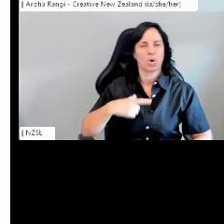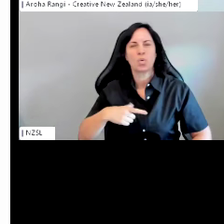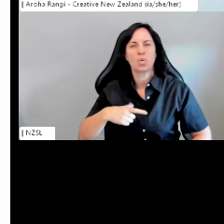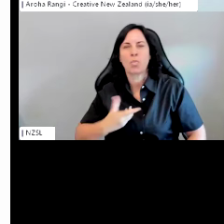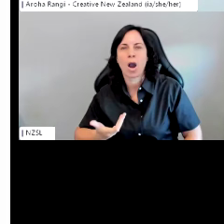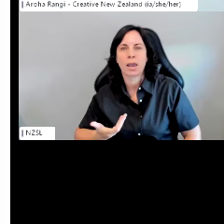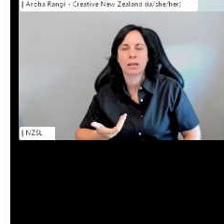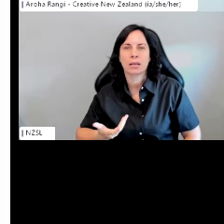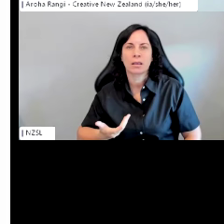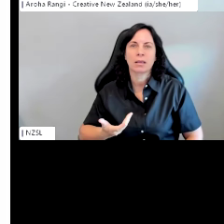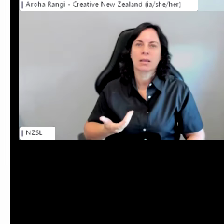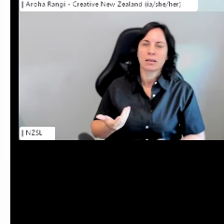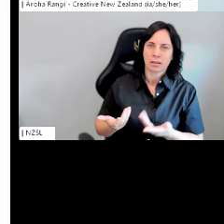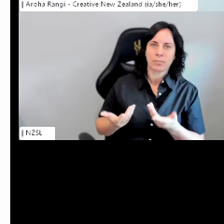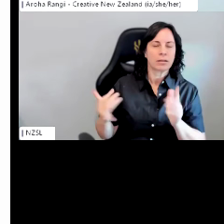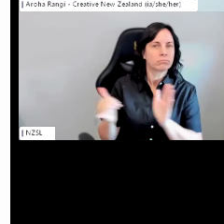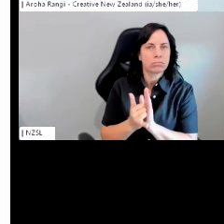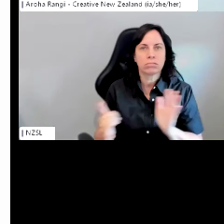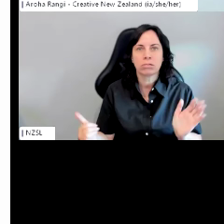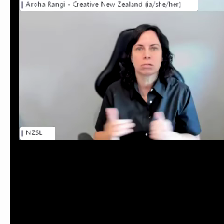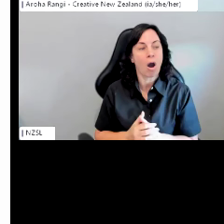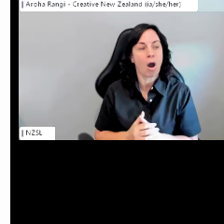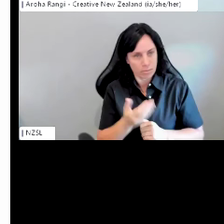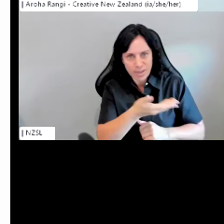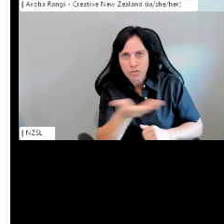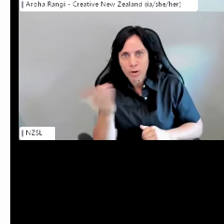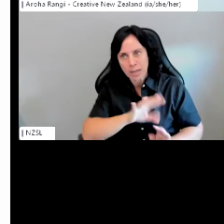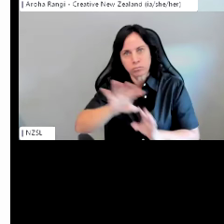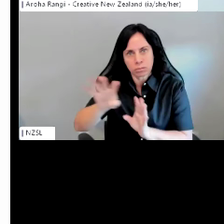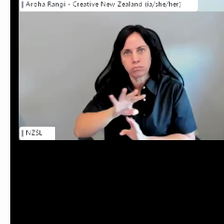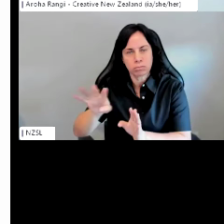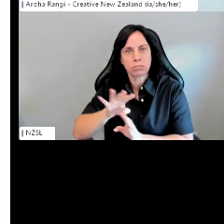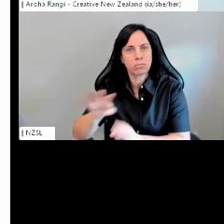It's usually about everyone else is going to it. This is the one. This is why it will deliver. Um,